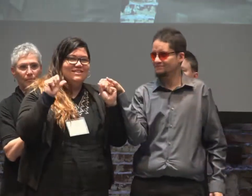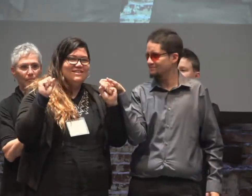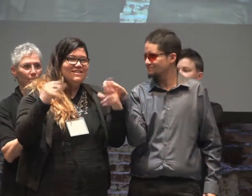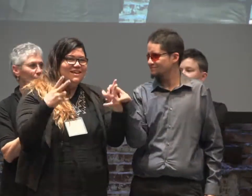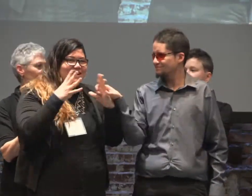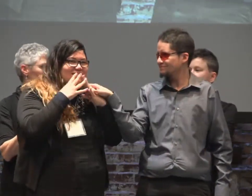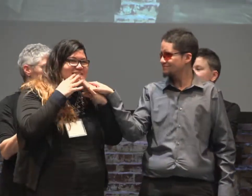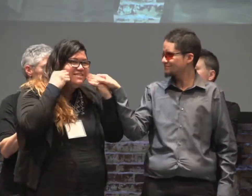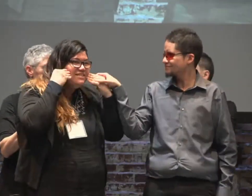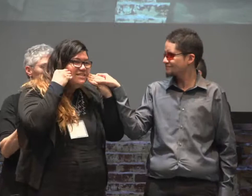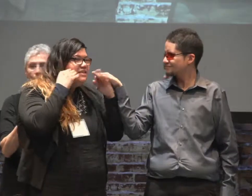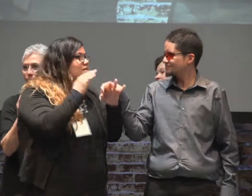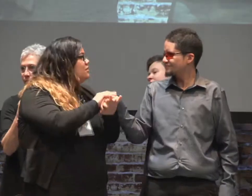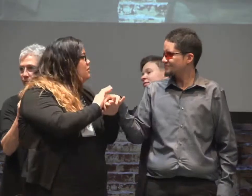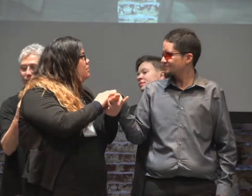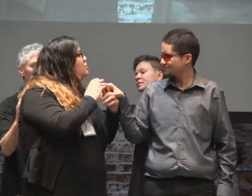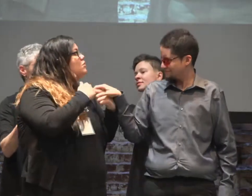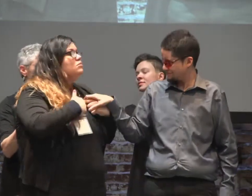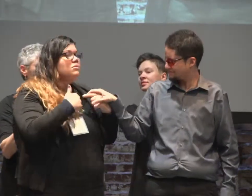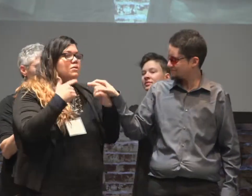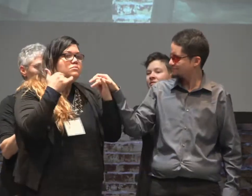[Yash Interpreter] And I'm Yash, and I'm happy to see you all.